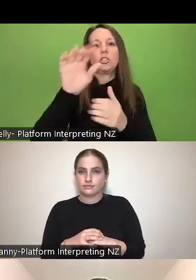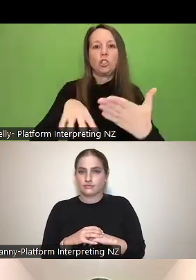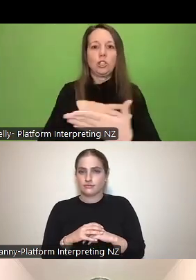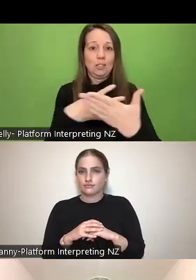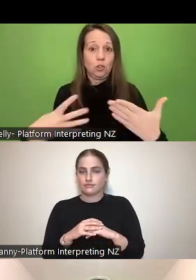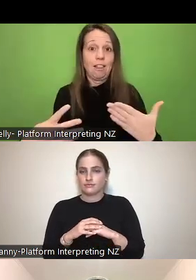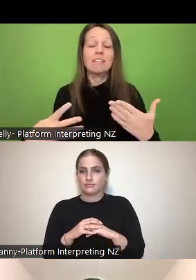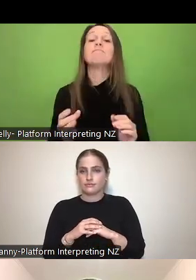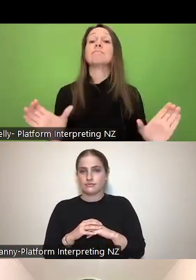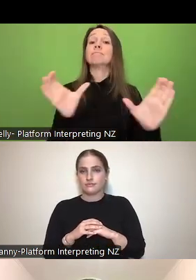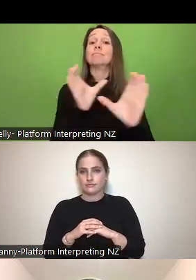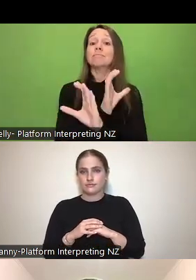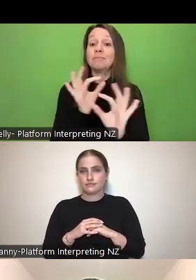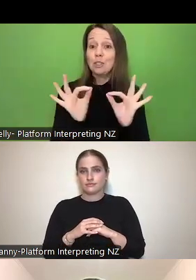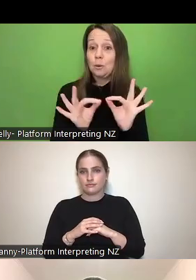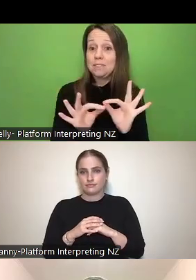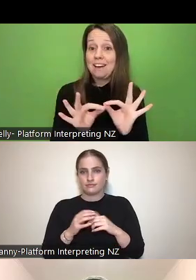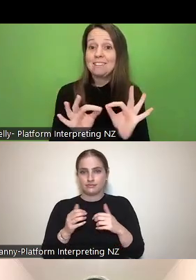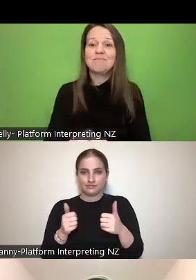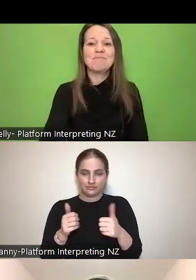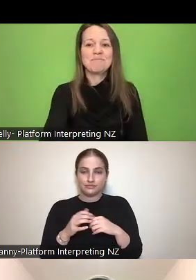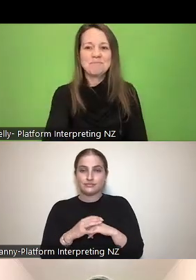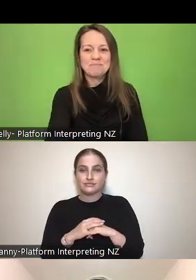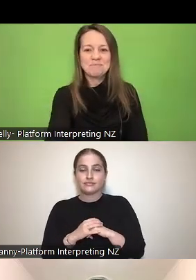don't choose for the disabled person. It's really important that,